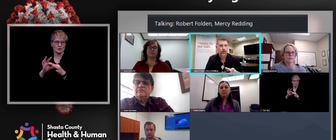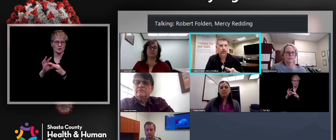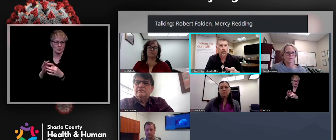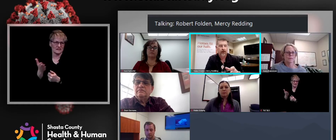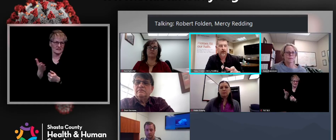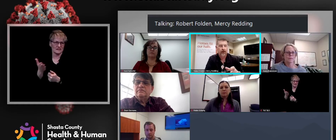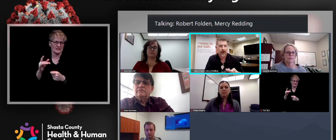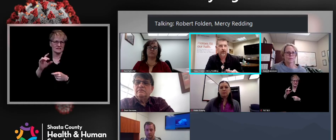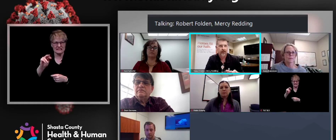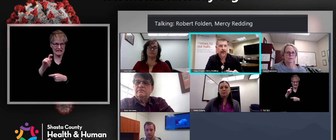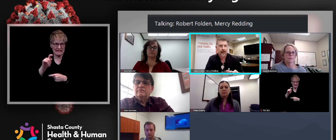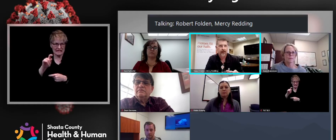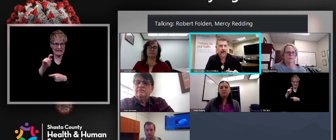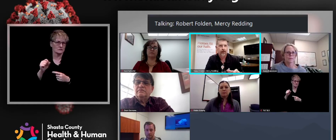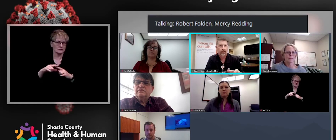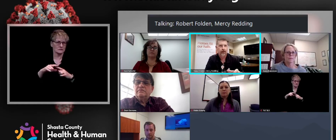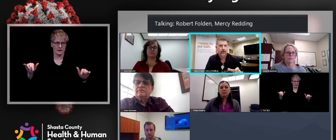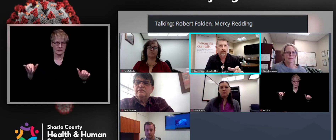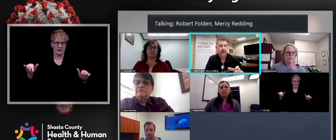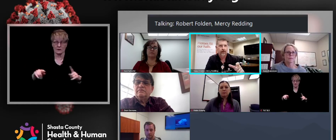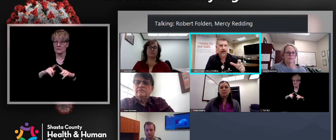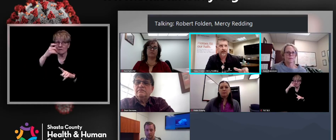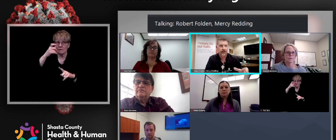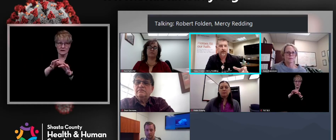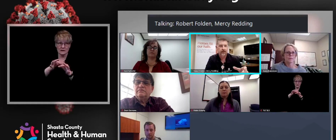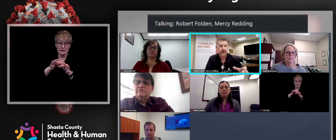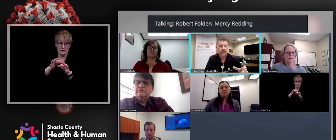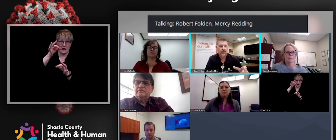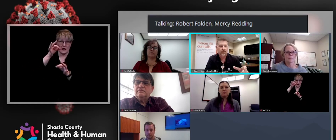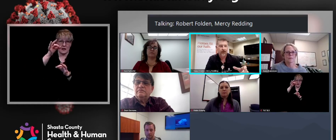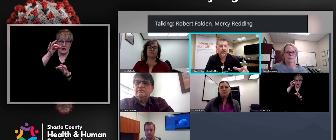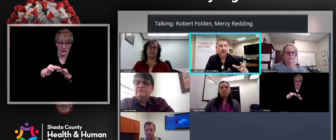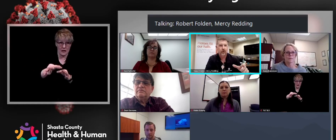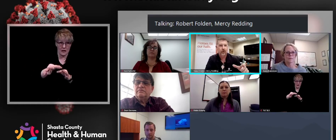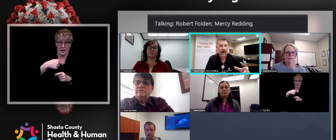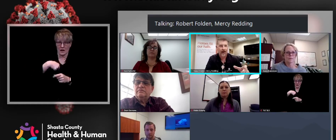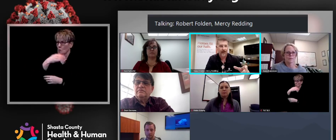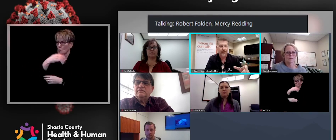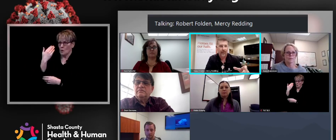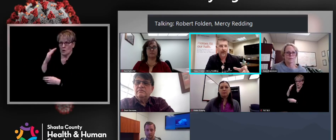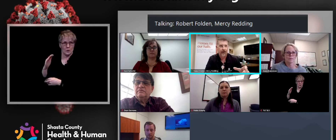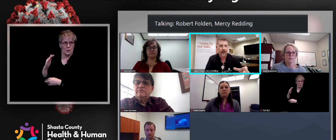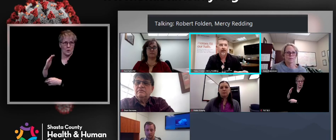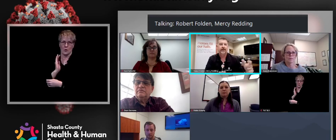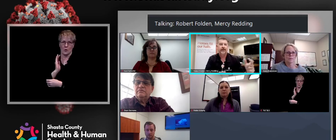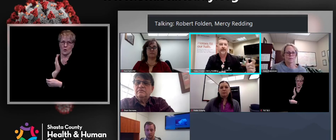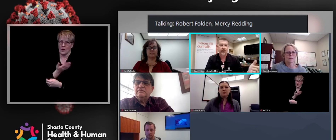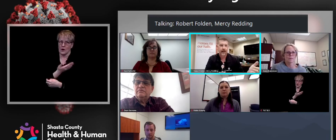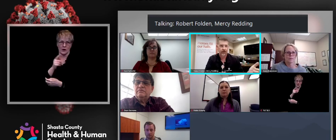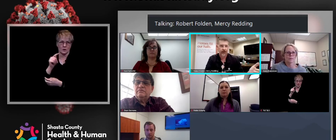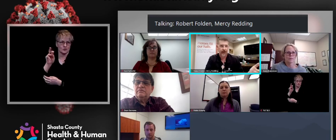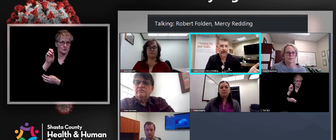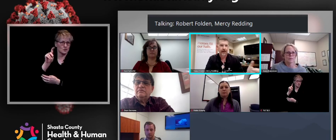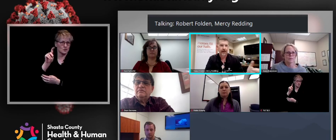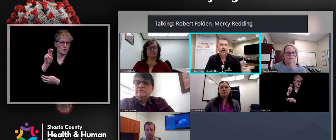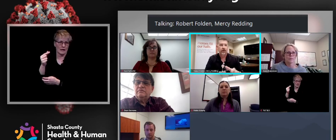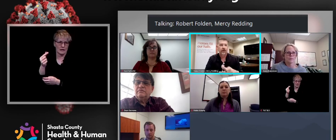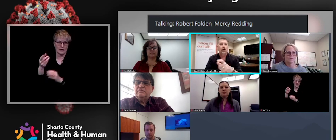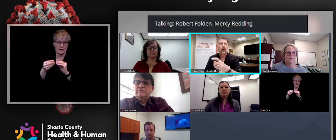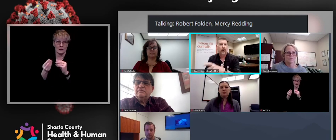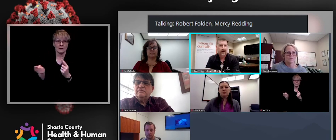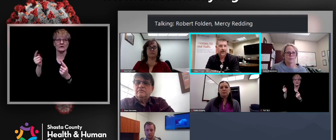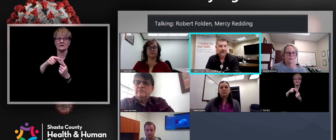weren't even able to get our vaccine tracking number until yesterday. We're still working